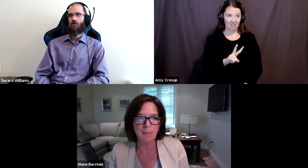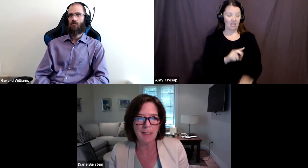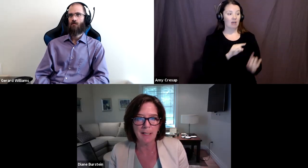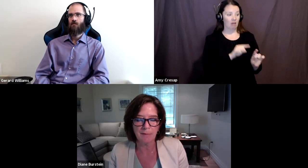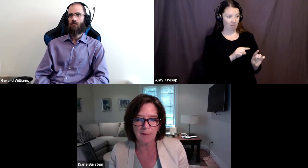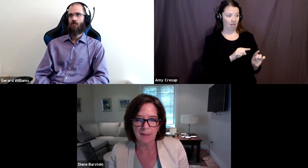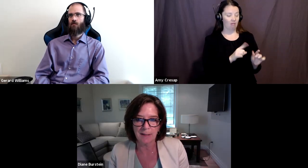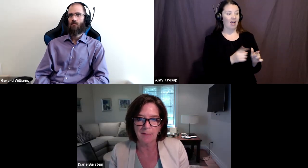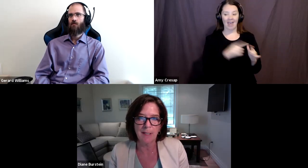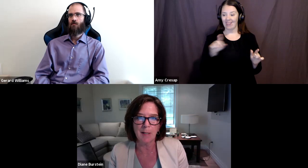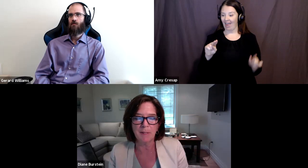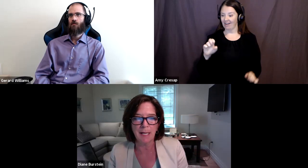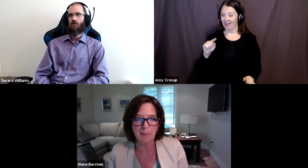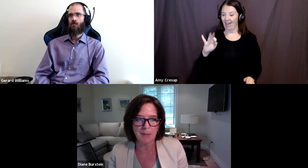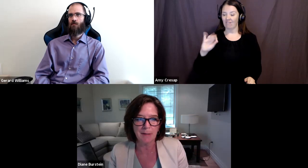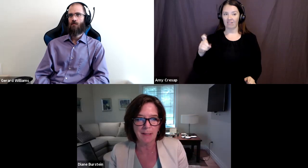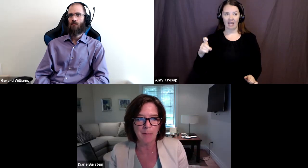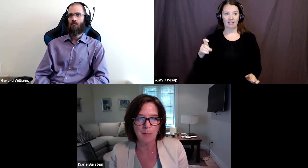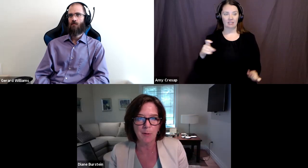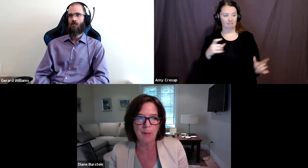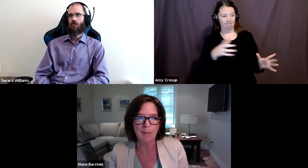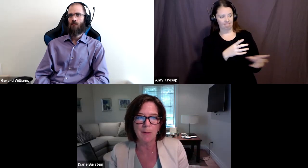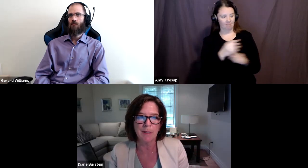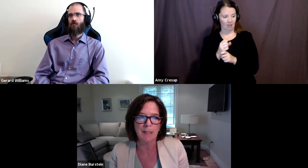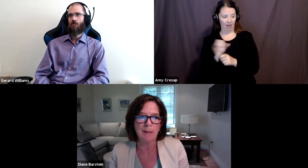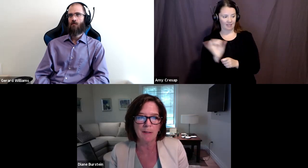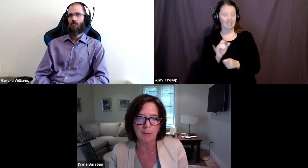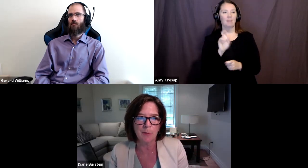by Netflix if it had been captioned on the cable program networks then it also would